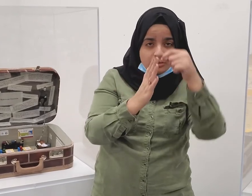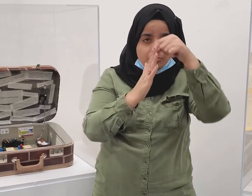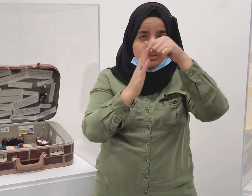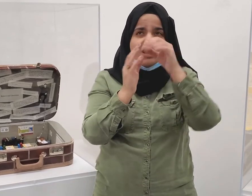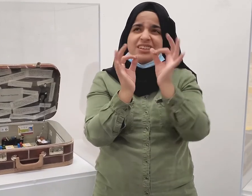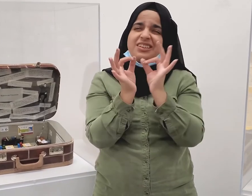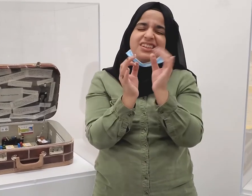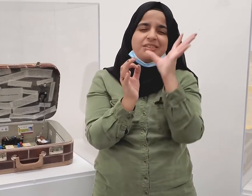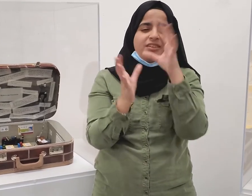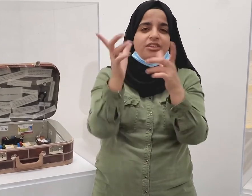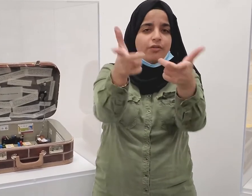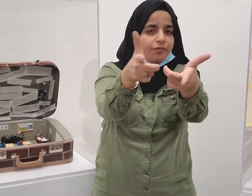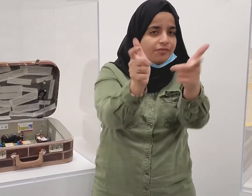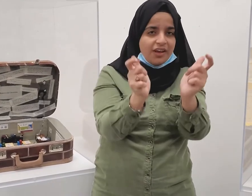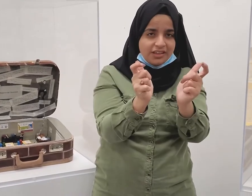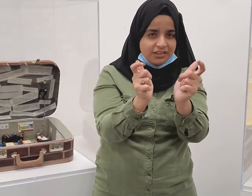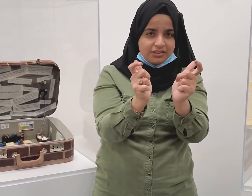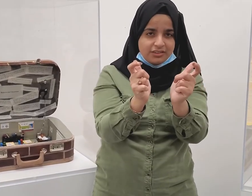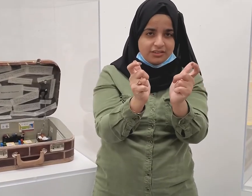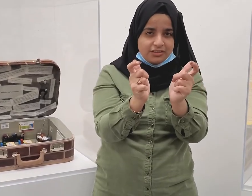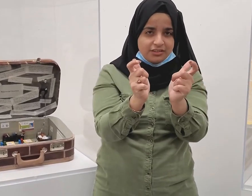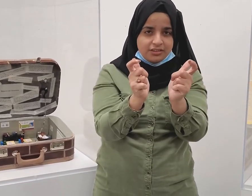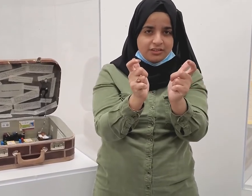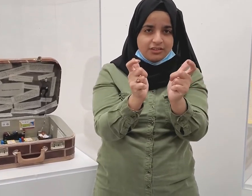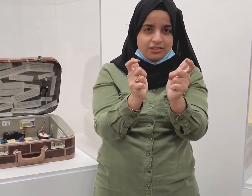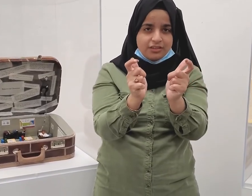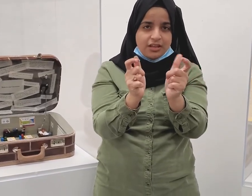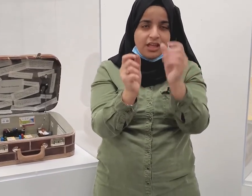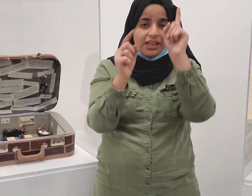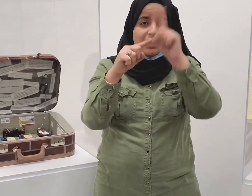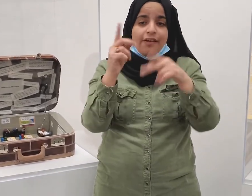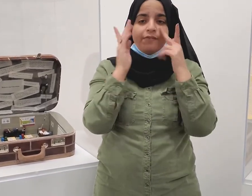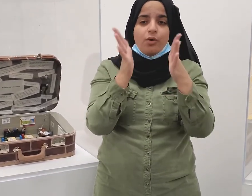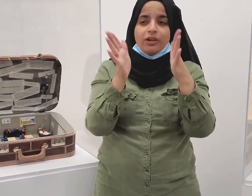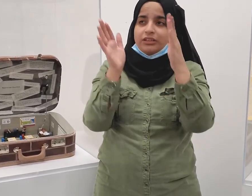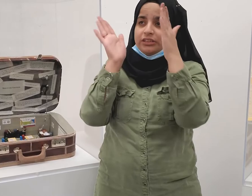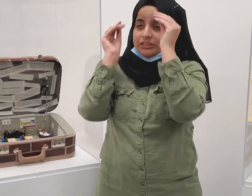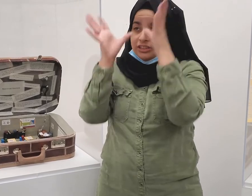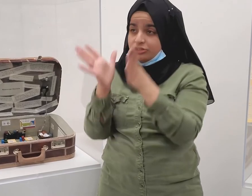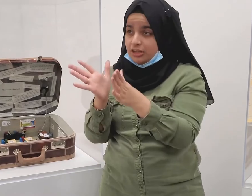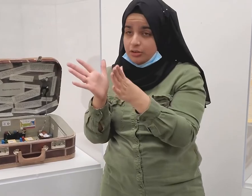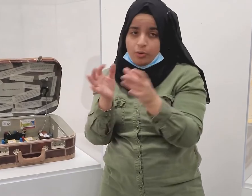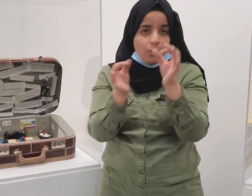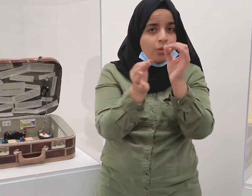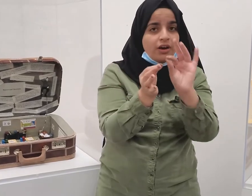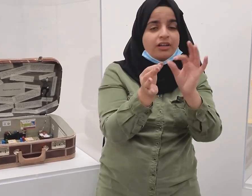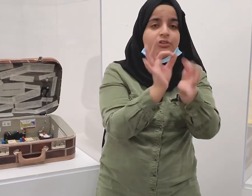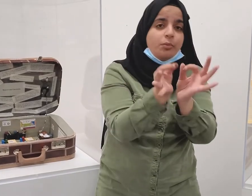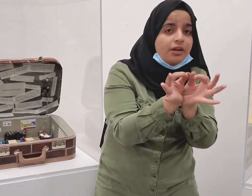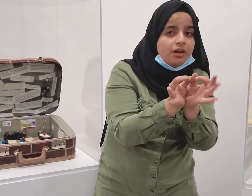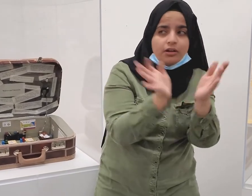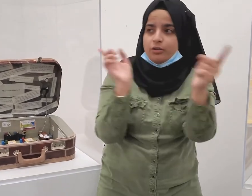you're missing because things are going so fast and you can't focus on the teacher or on the interpreter.